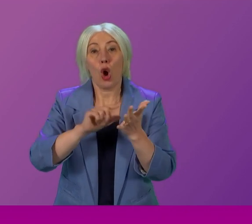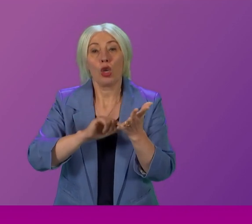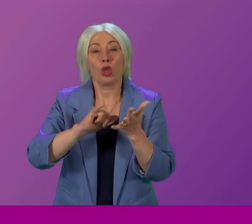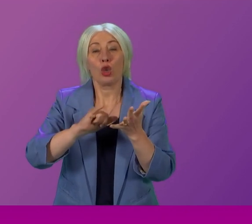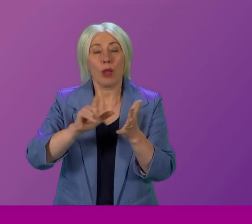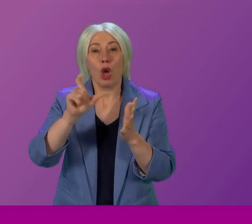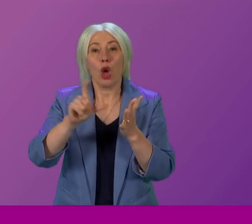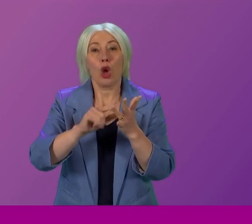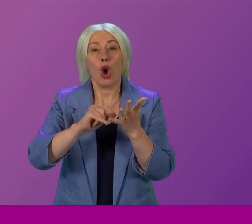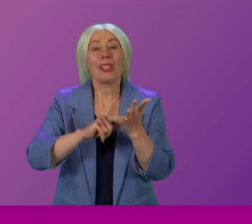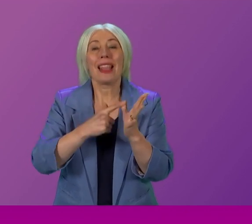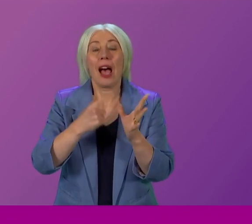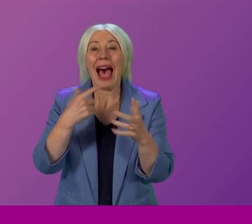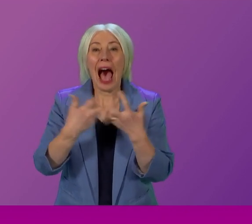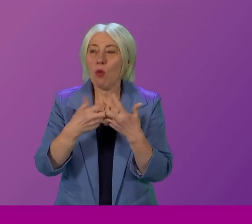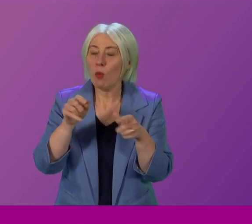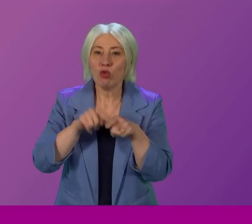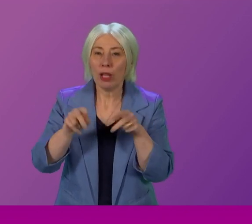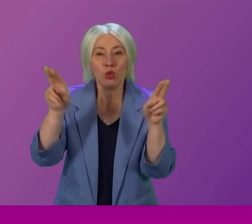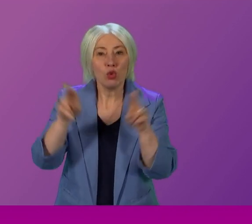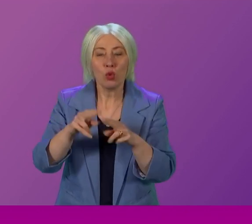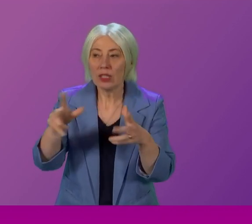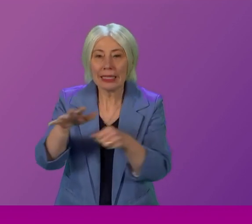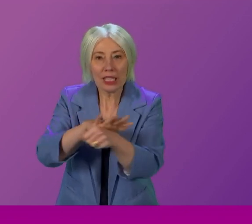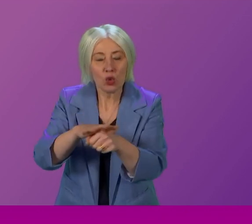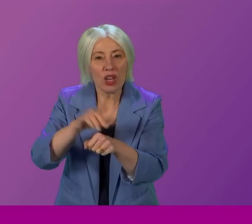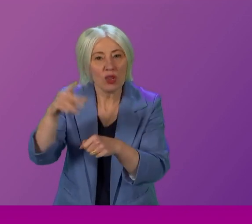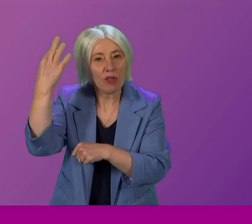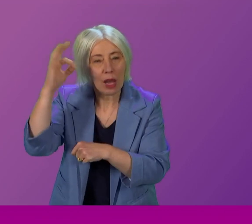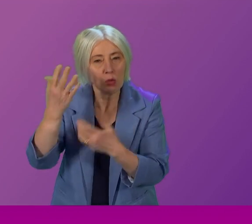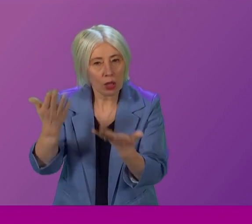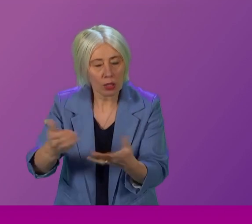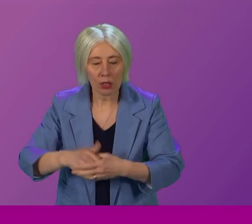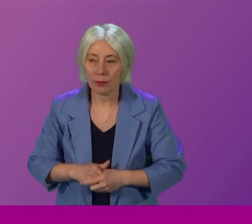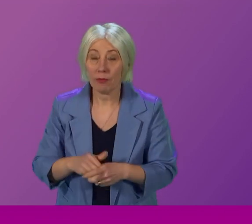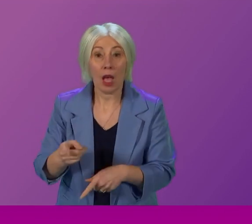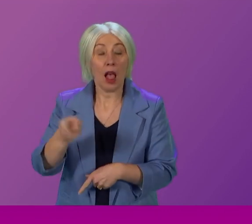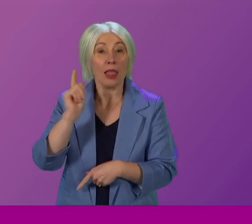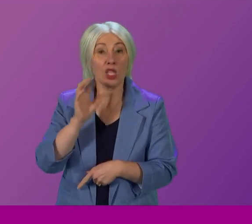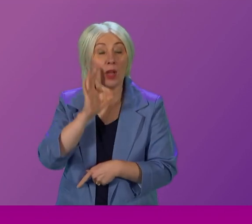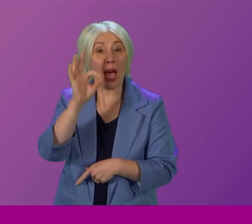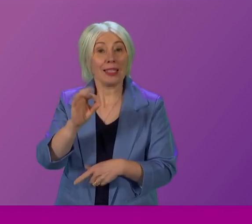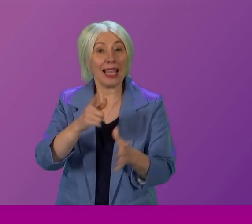help local authorities mitigate the difficult situation in which they find themselves. Of course, last week, I invited Anas Sarwar to point to other parts of the